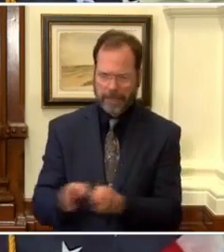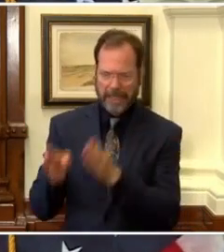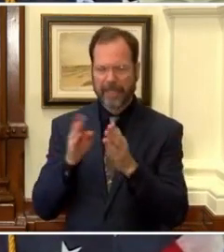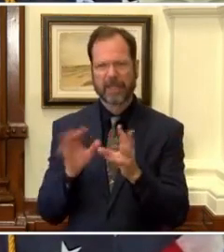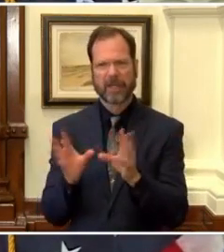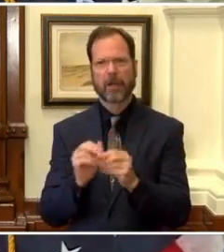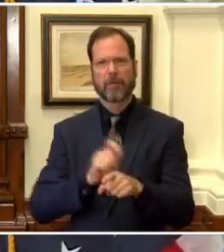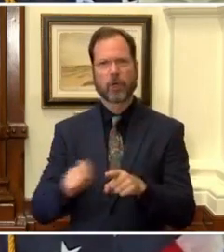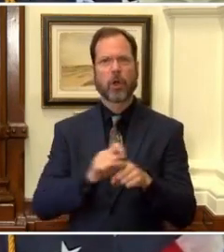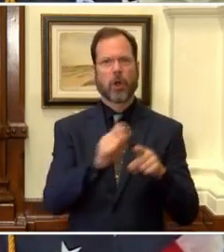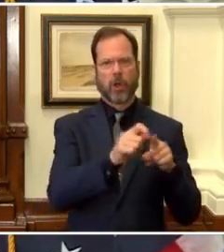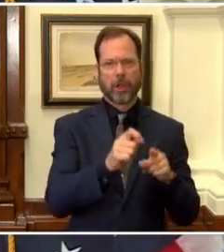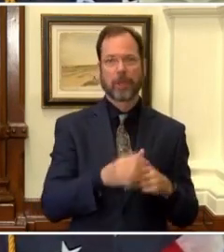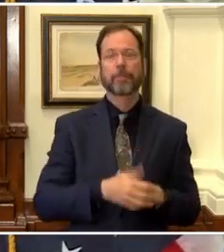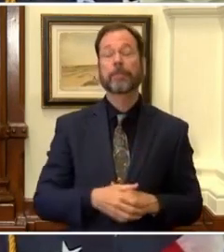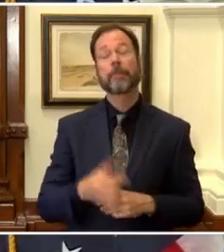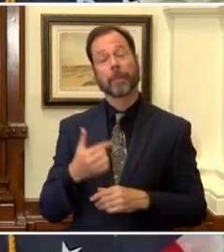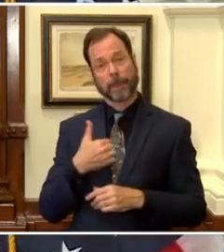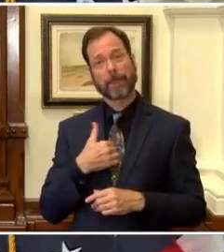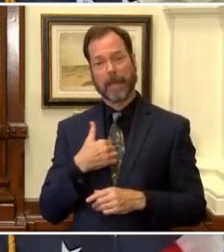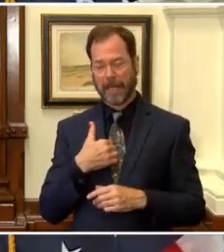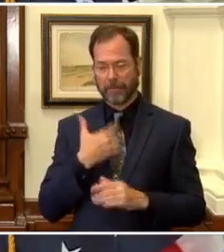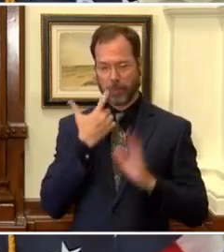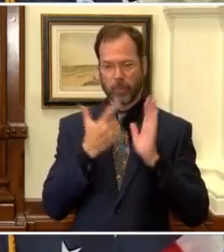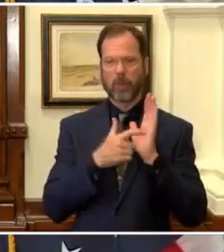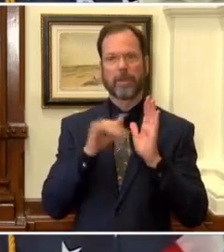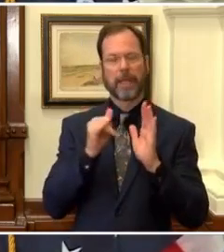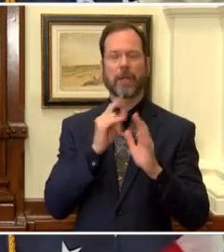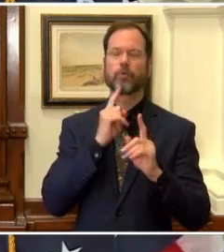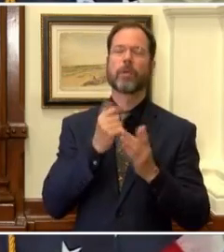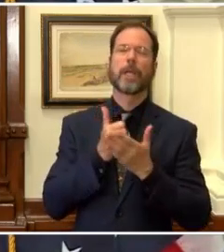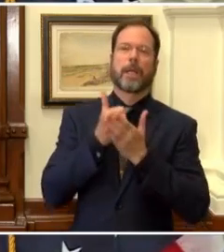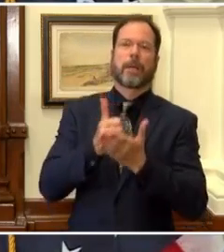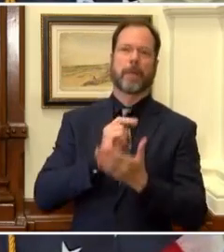REGIONS AND THE TEXAS HOSPITAL ASSOCIATION HAS BEEN HELPFUL TO TRY TO ORCHESTRATE SOME OF THESE